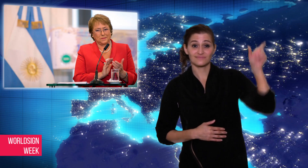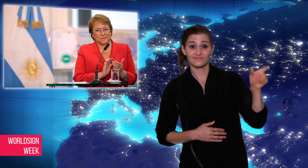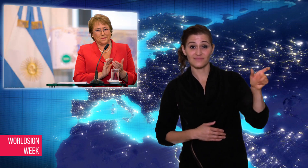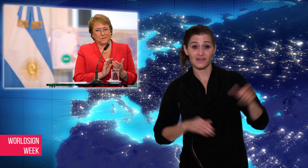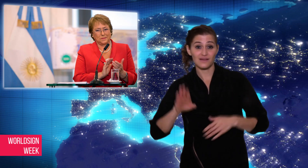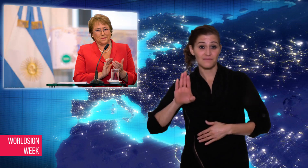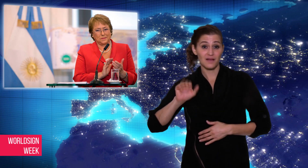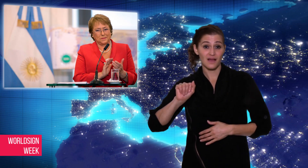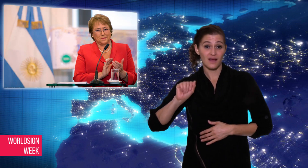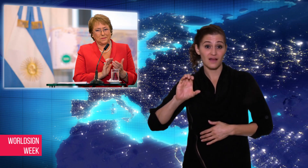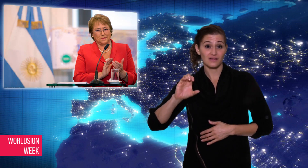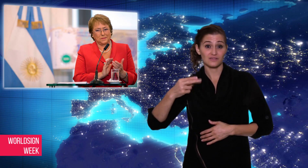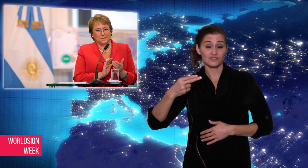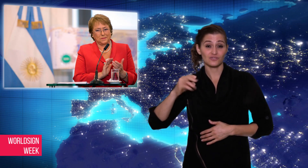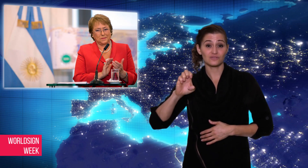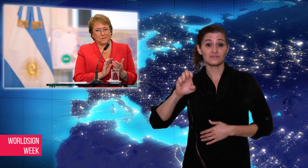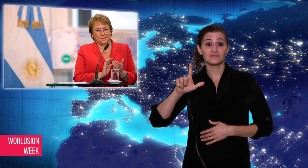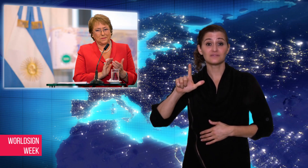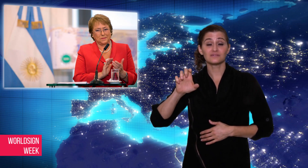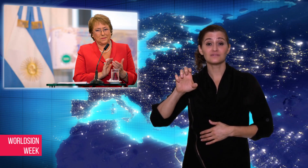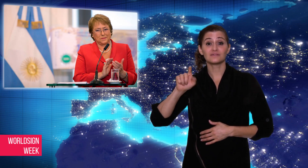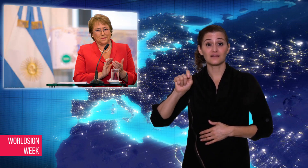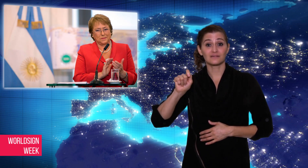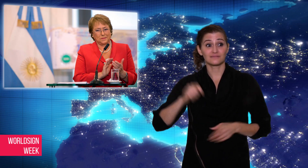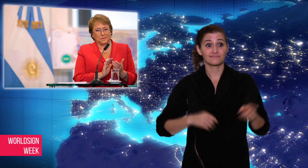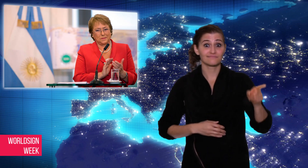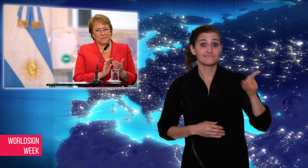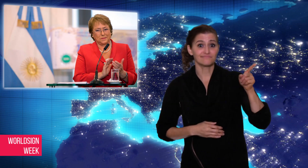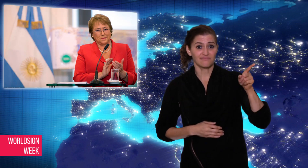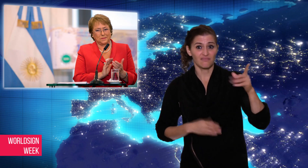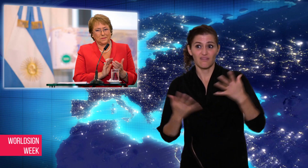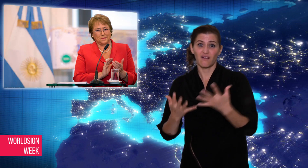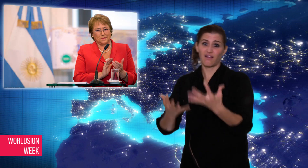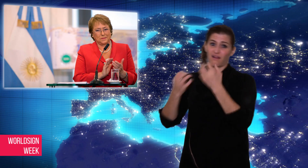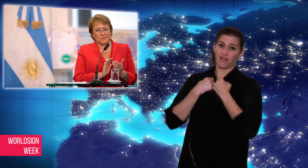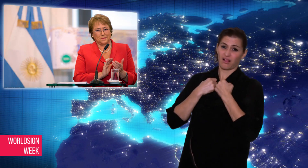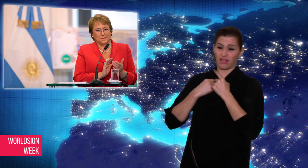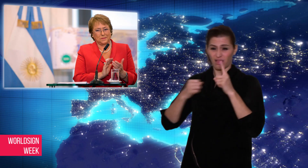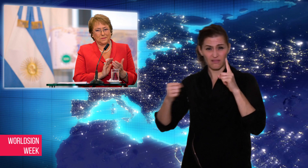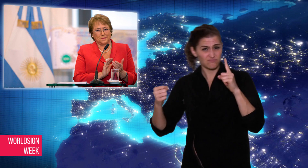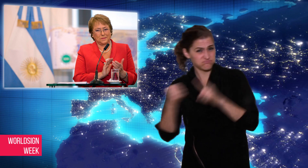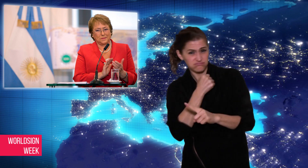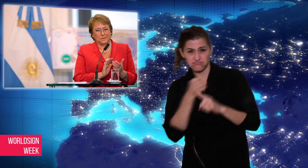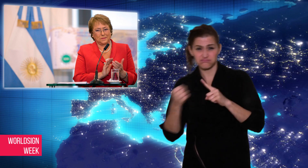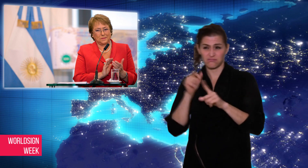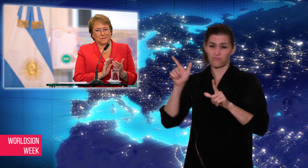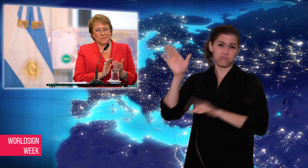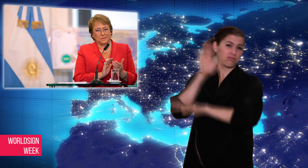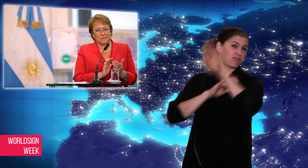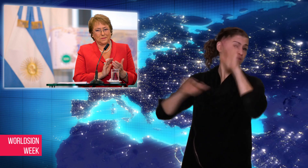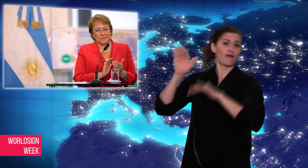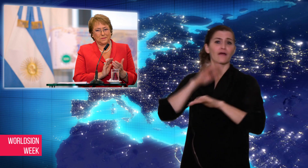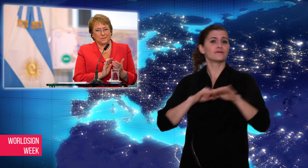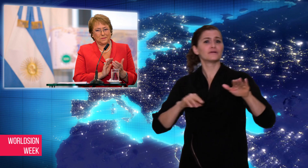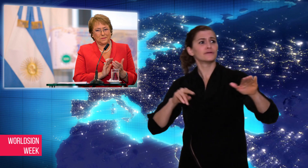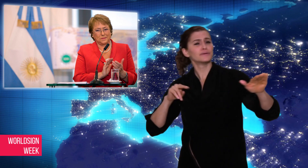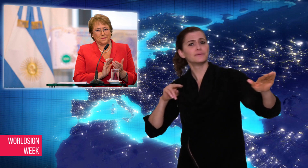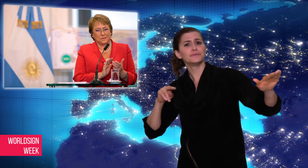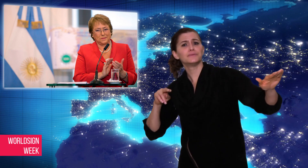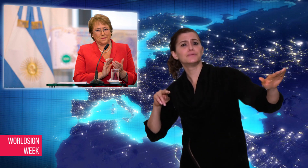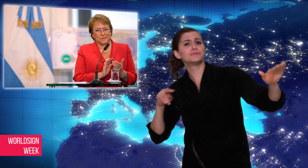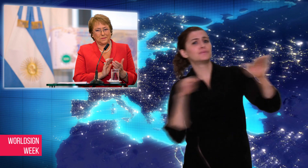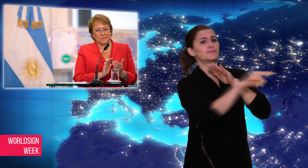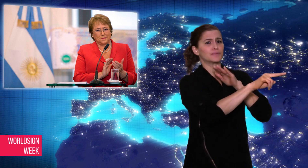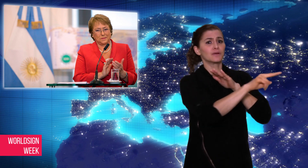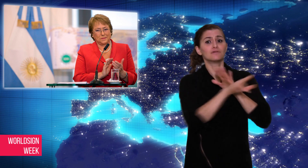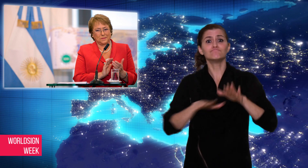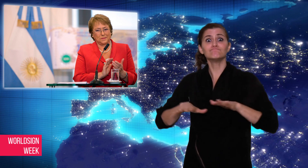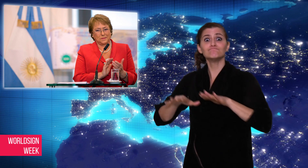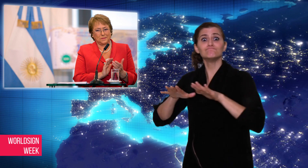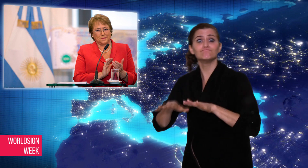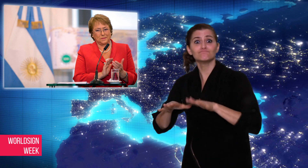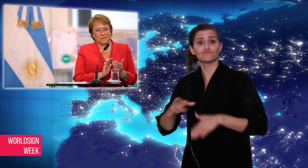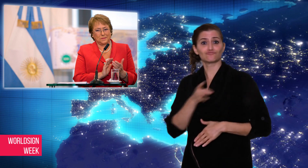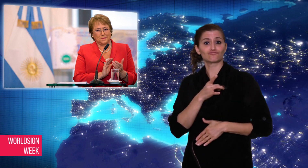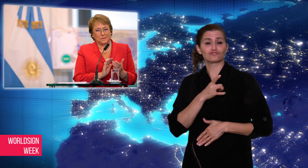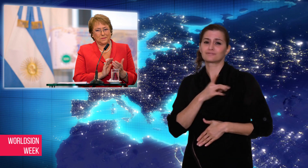After returning from exile to Chile